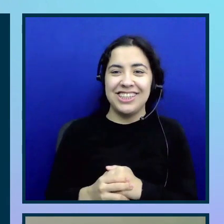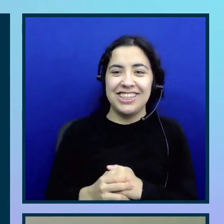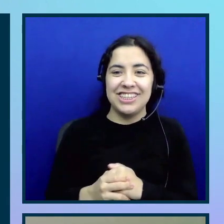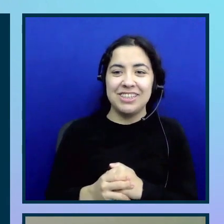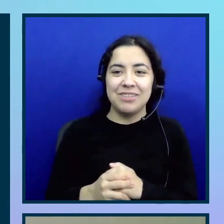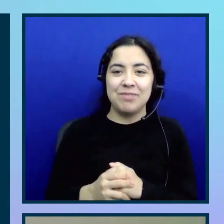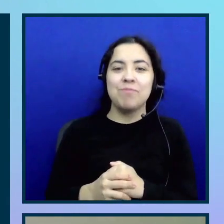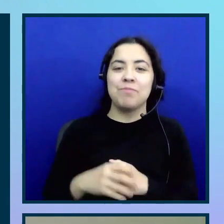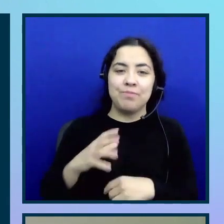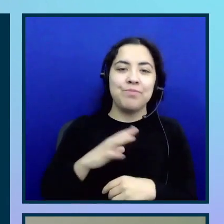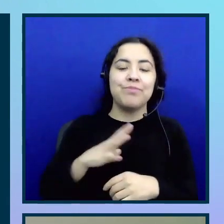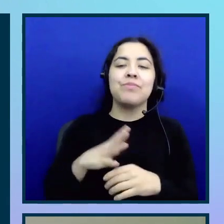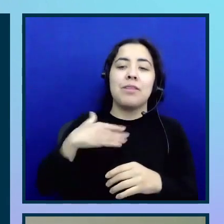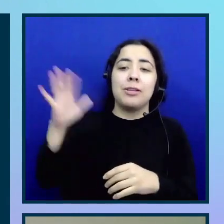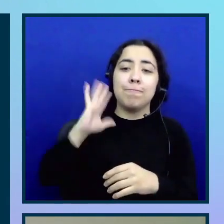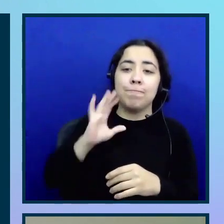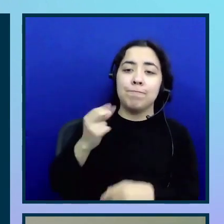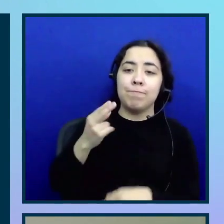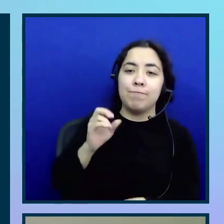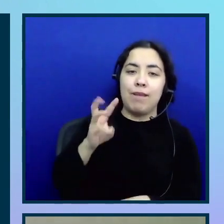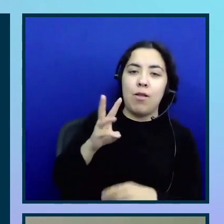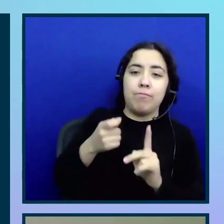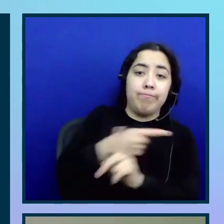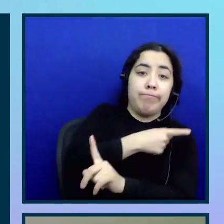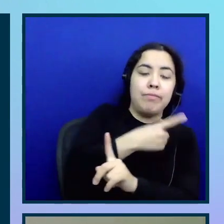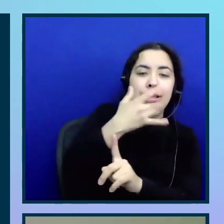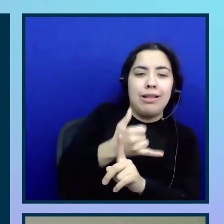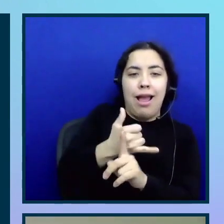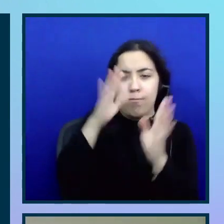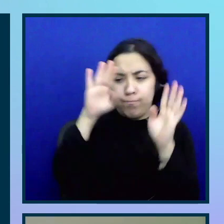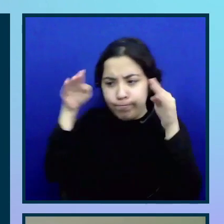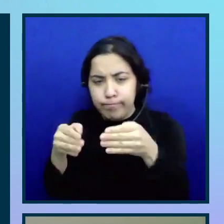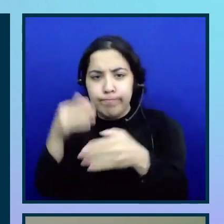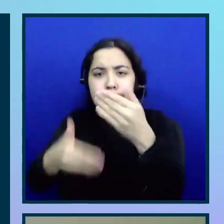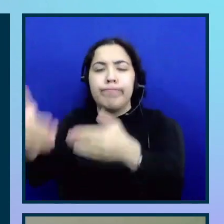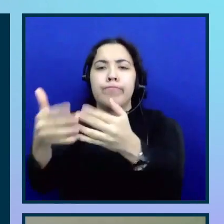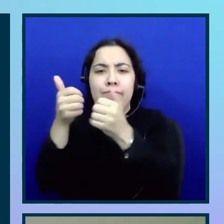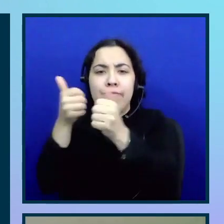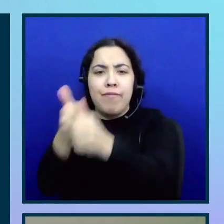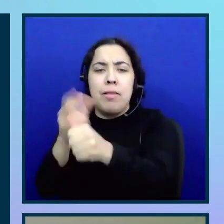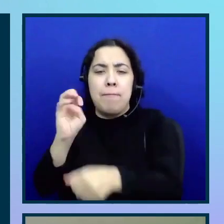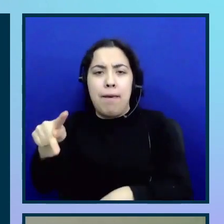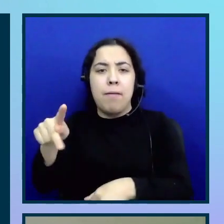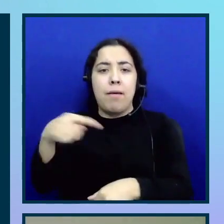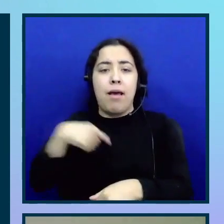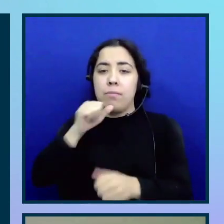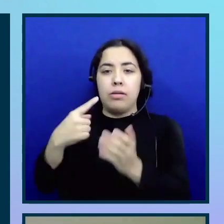I'm not gonna talk about designing decisions much because I'm a developer, but it is really important